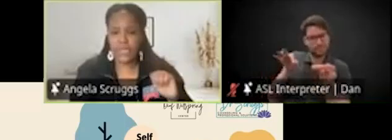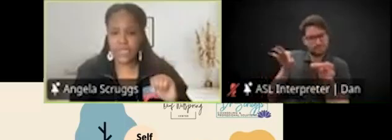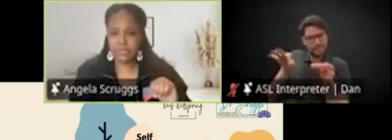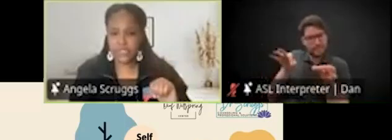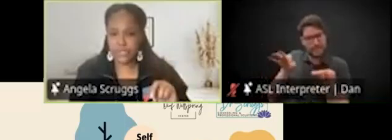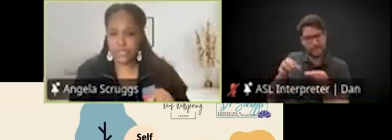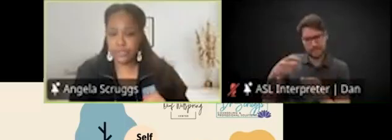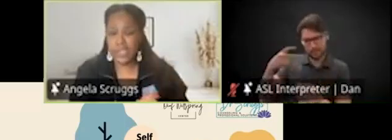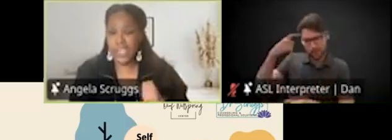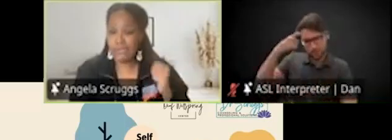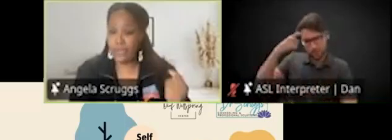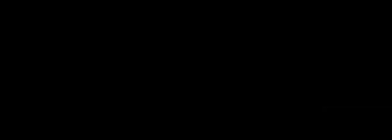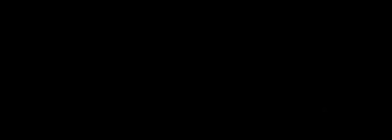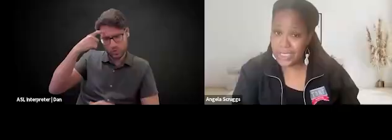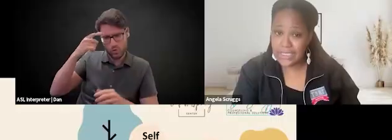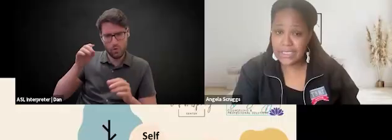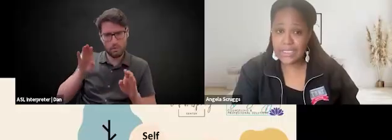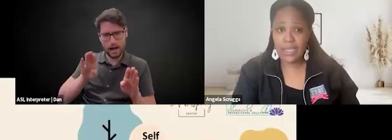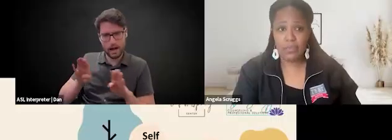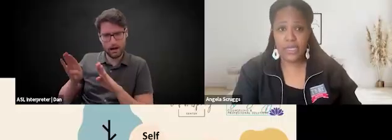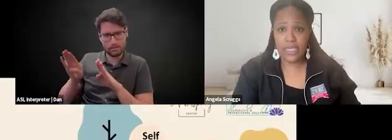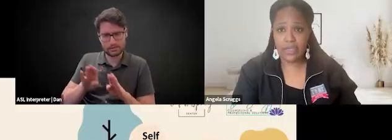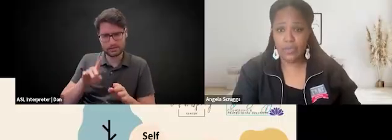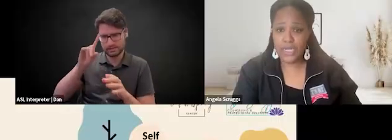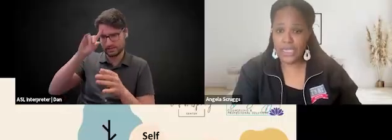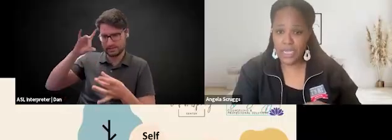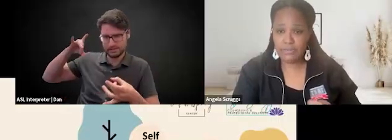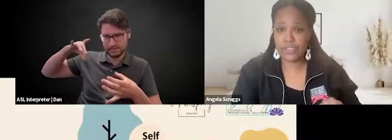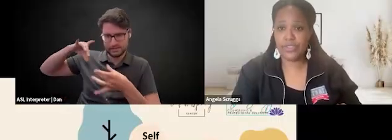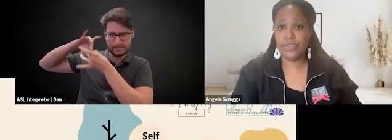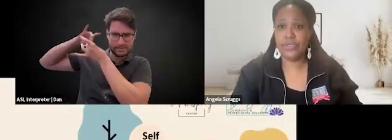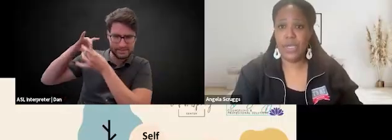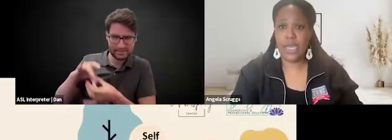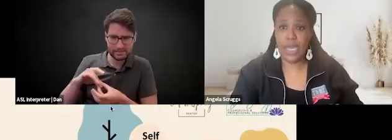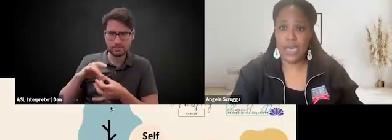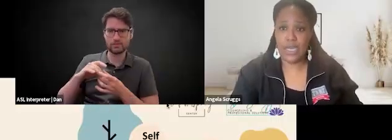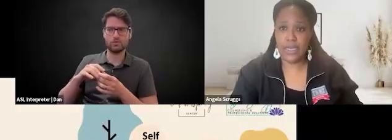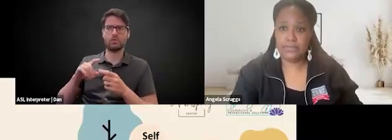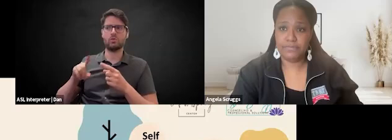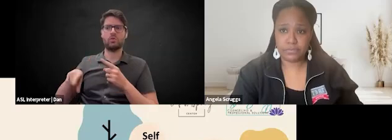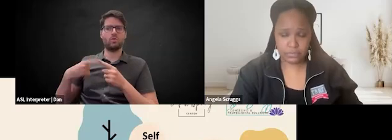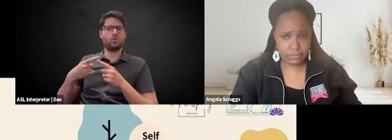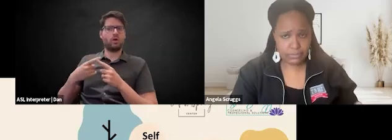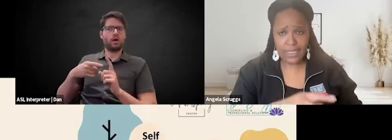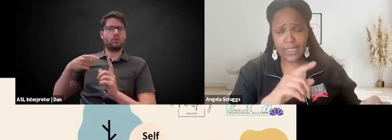when it comes to emotions, when it-- when it comes to, um...